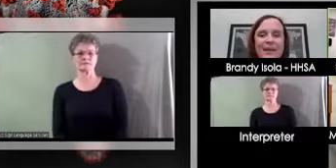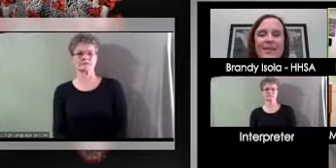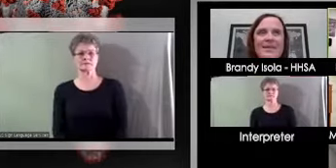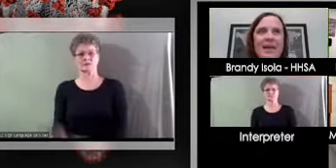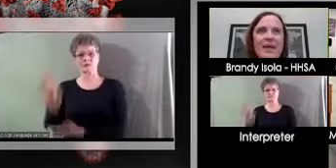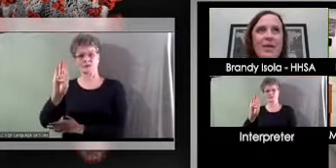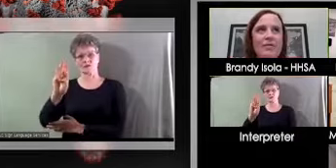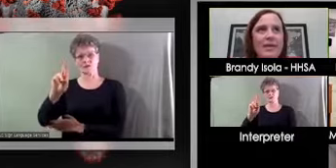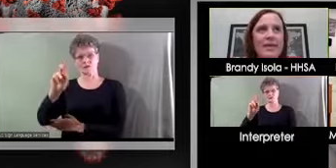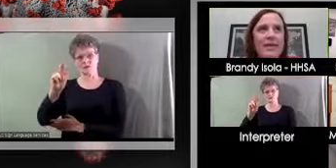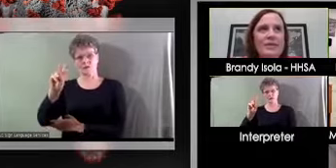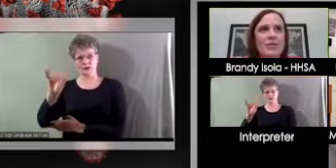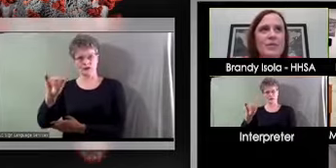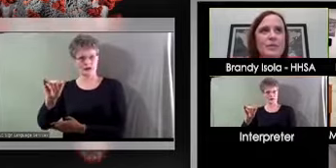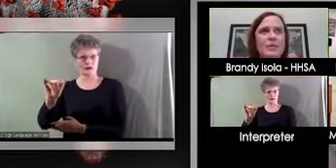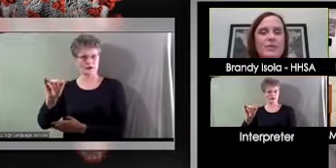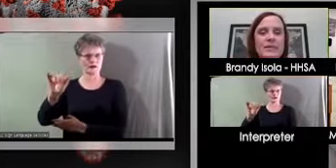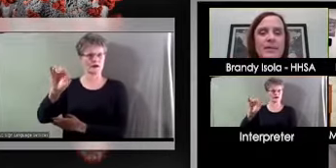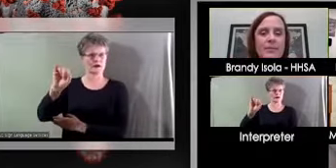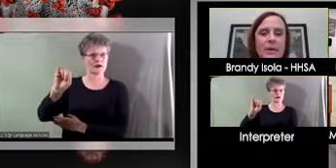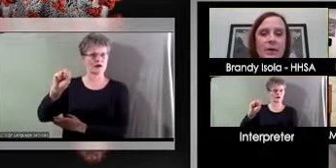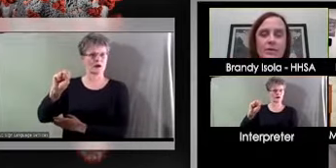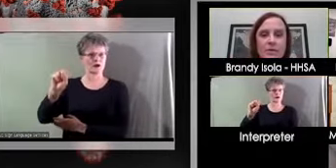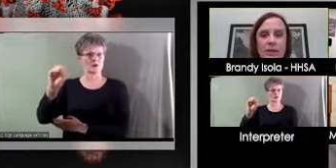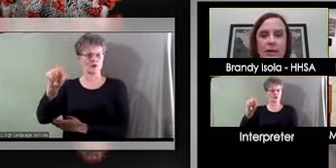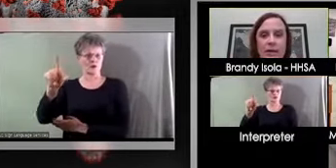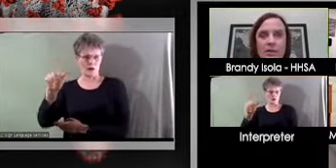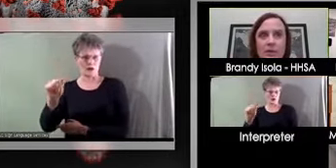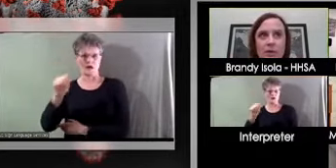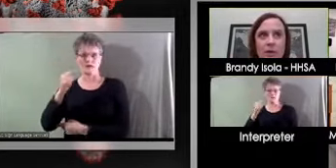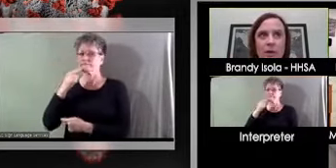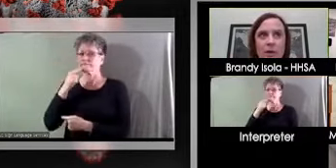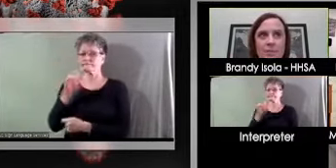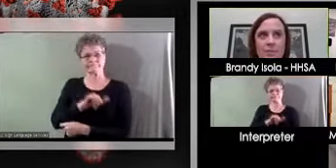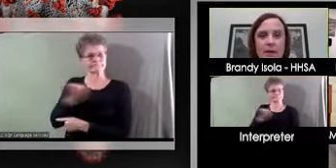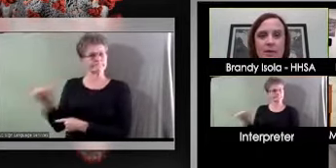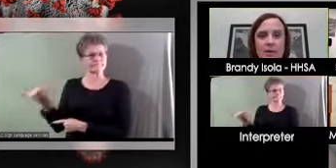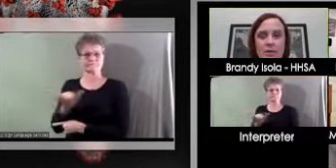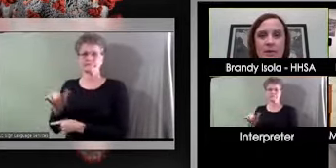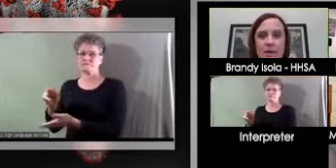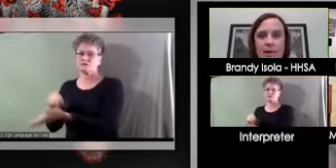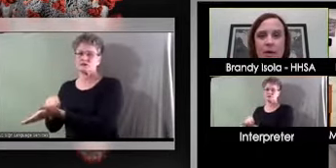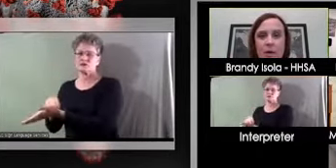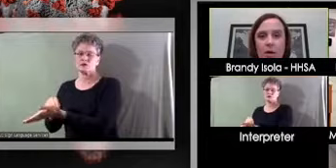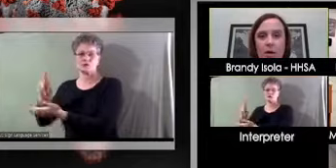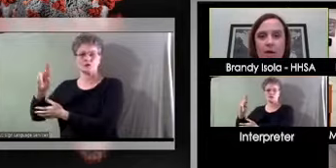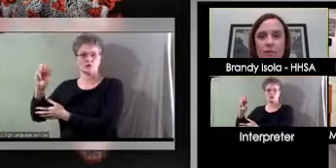Thanks. I echo everything that Dr. Ramstrom just said, but I also would like to update the community about our efforts